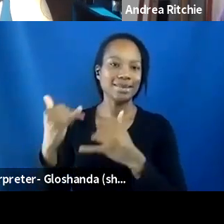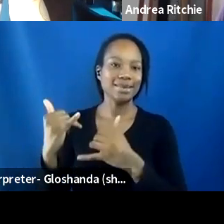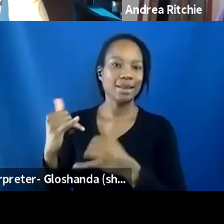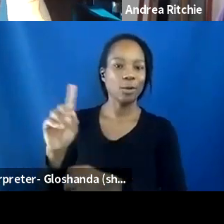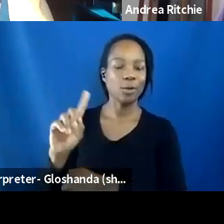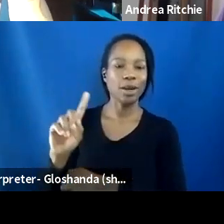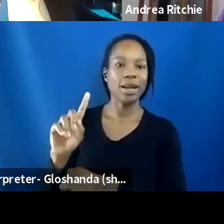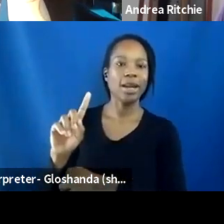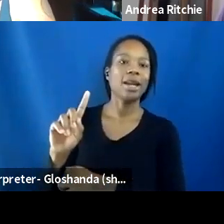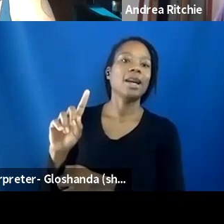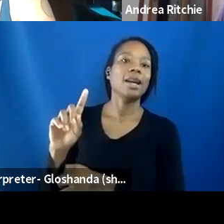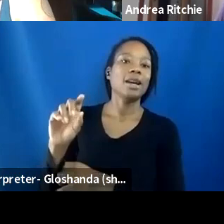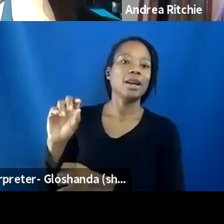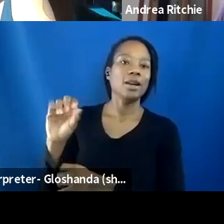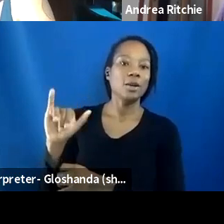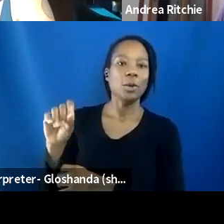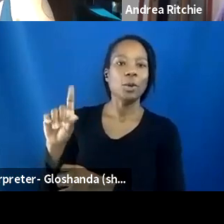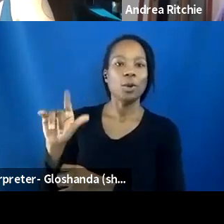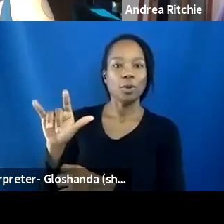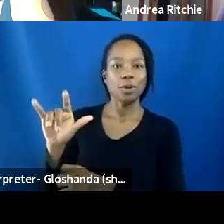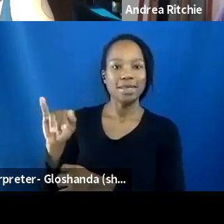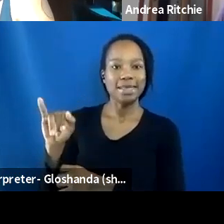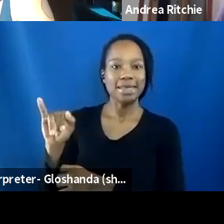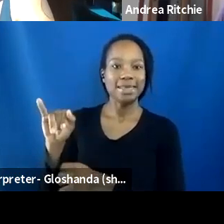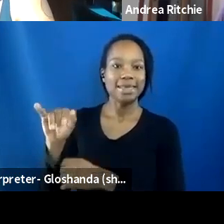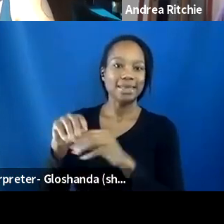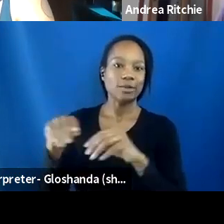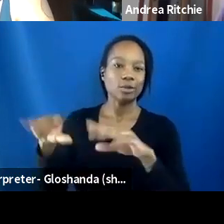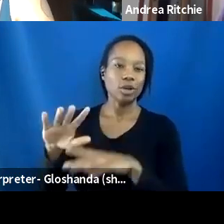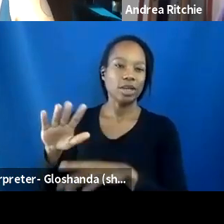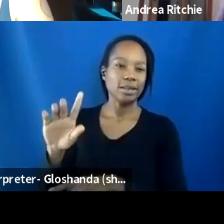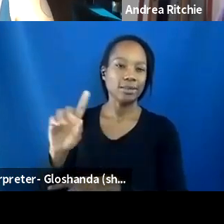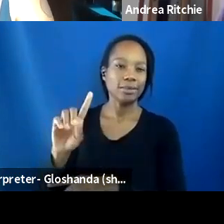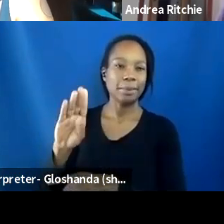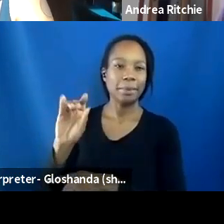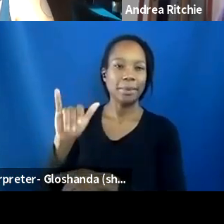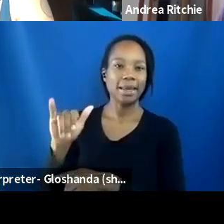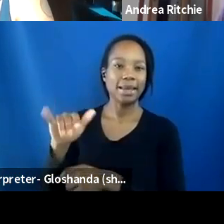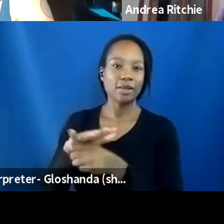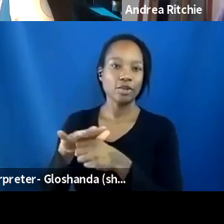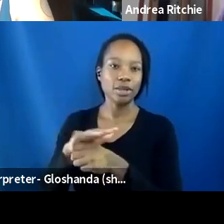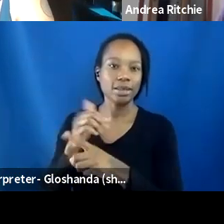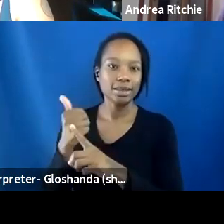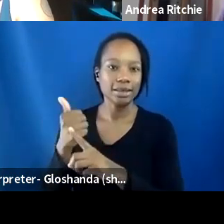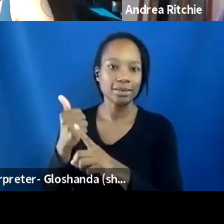He comes to this work as a mad, queer, and trans Nikkei Hafu Psych survivor.